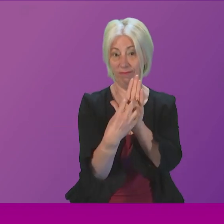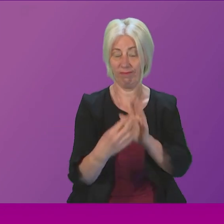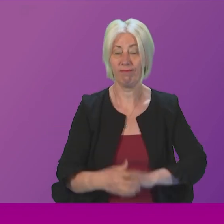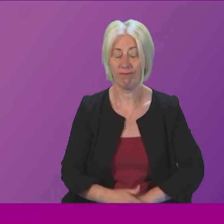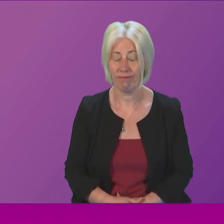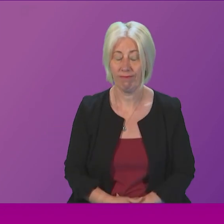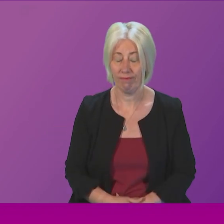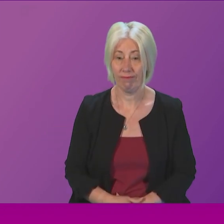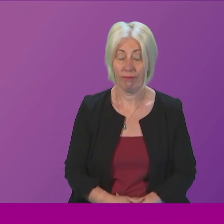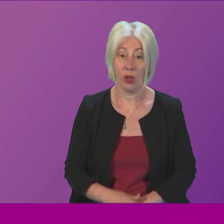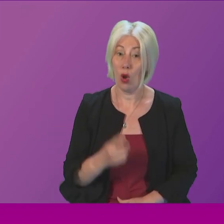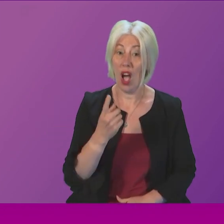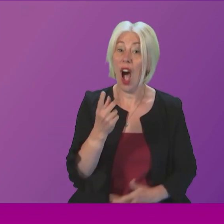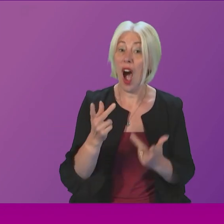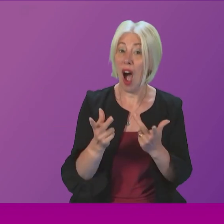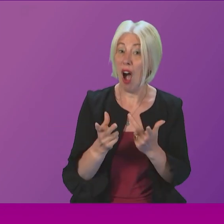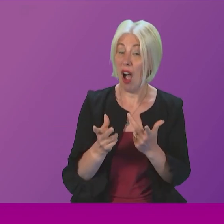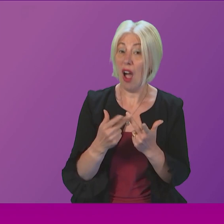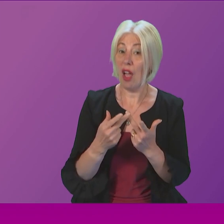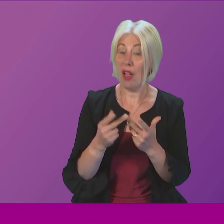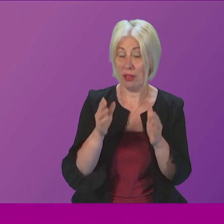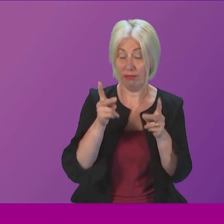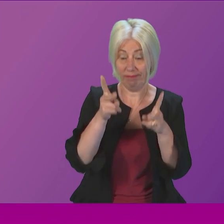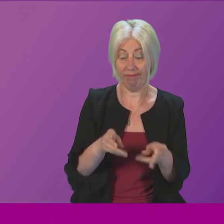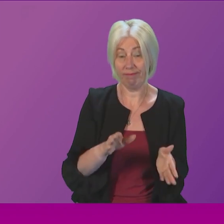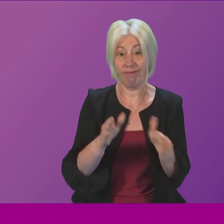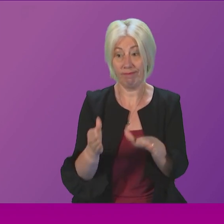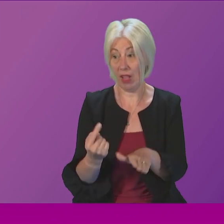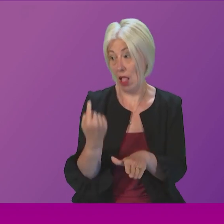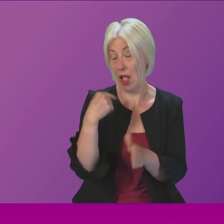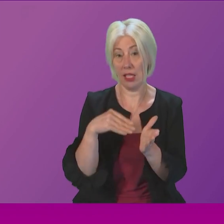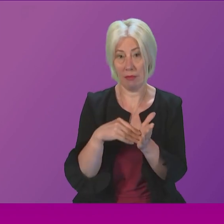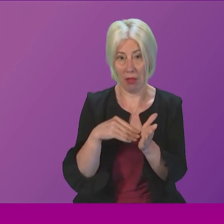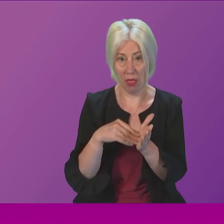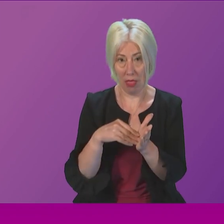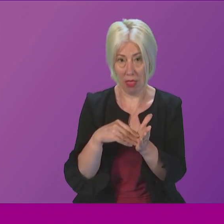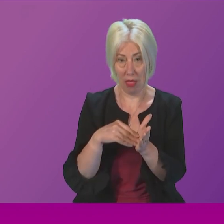After another death last month, the paper followed up with another sombre front page.